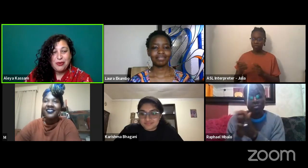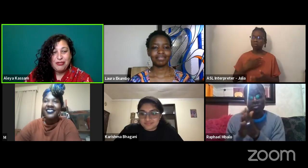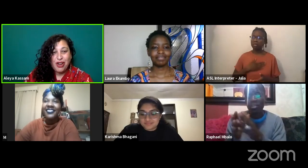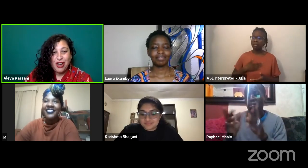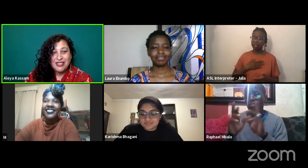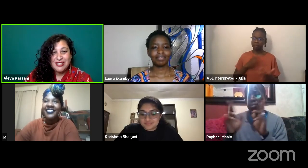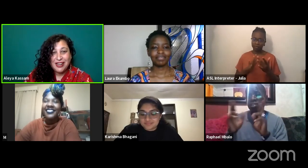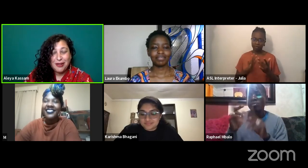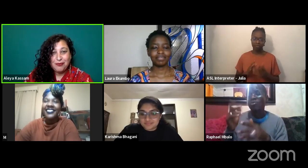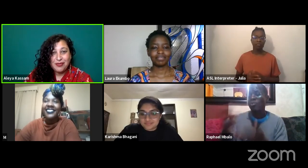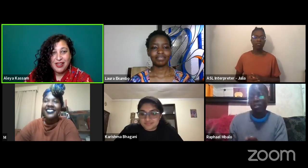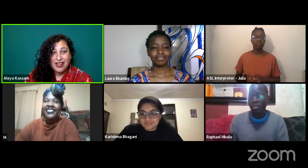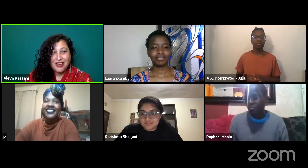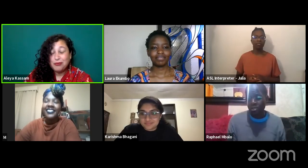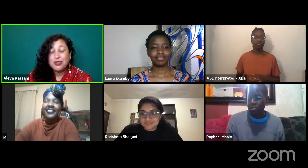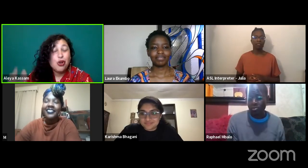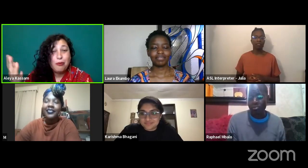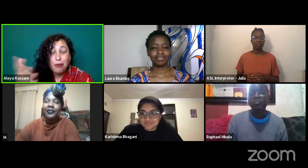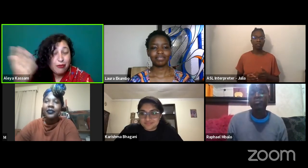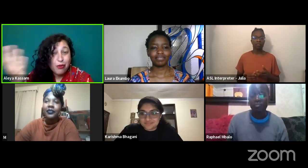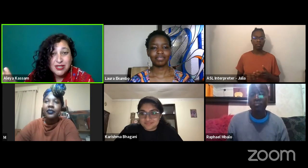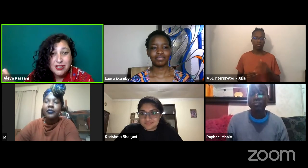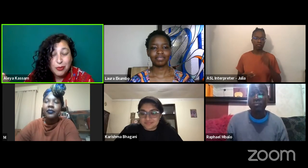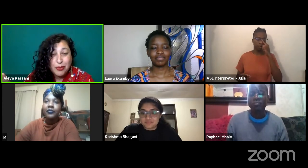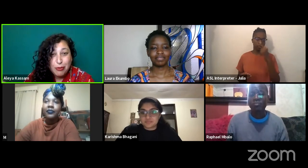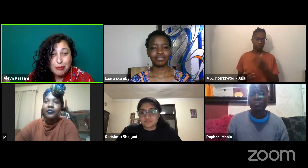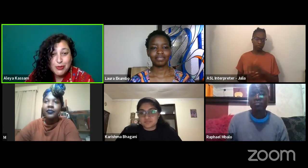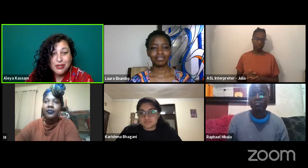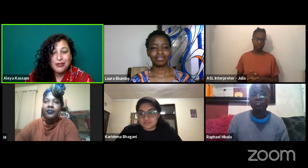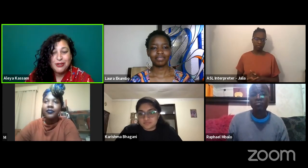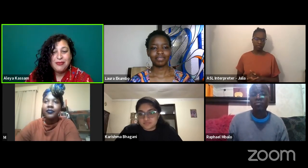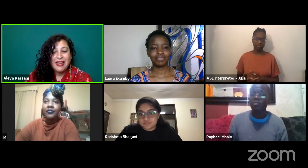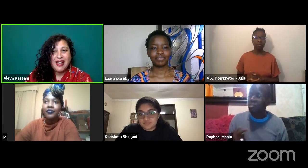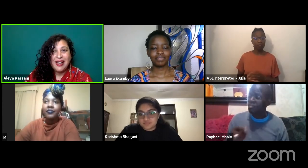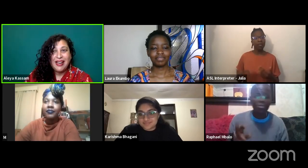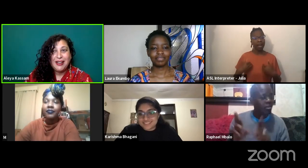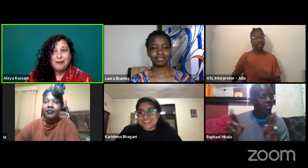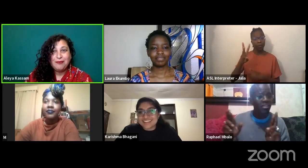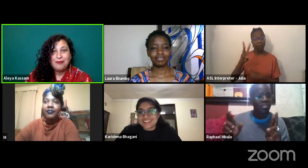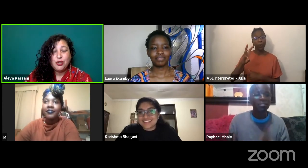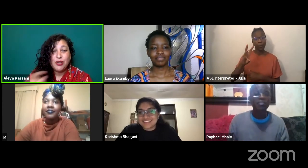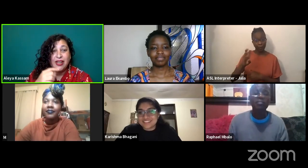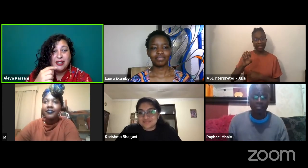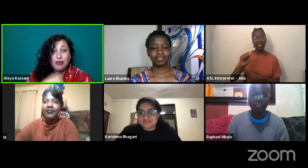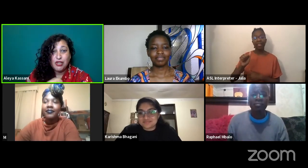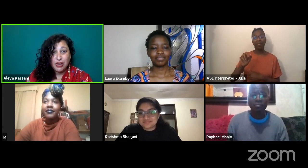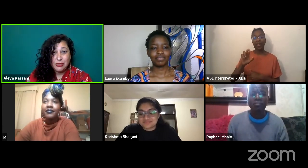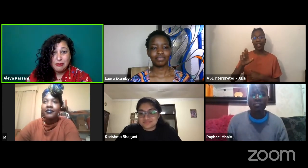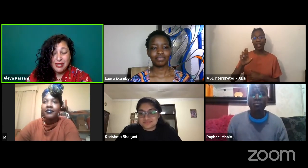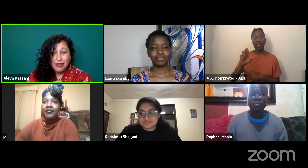We've got, so of course the Weaver Bird musical, you can reach out to me